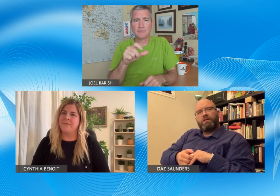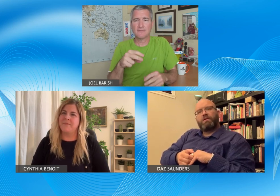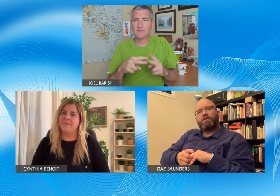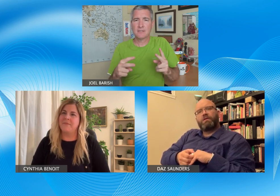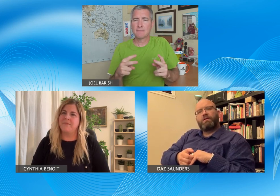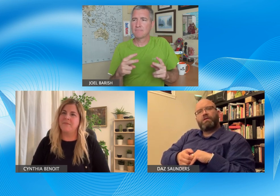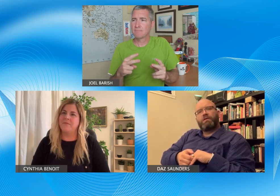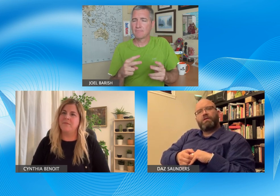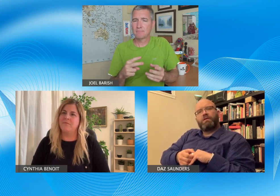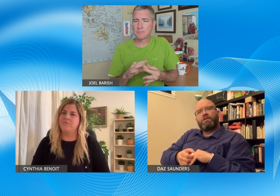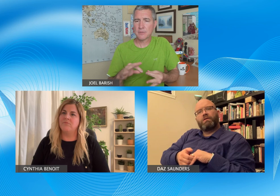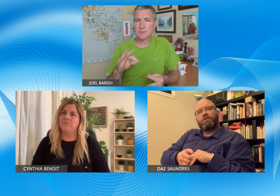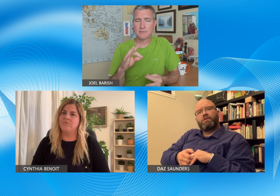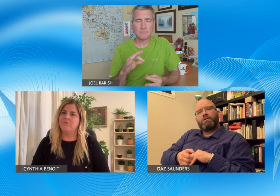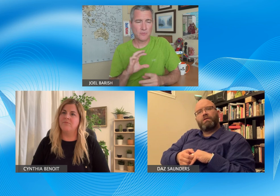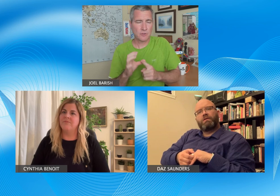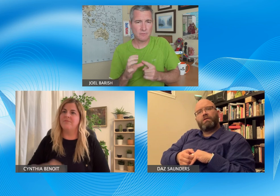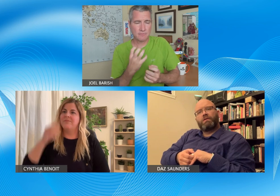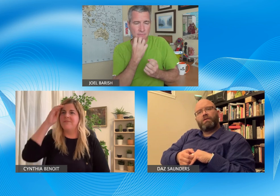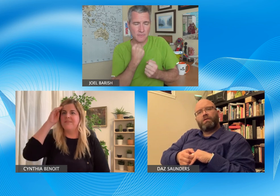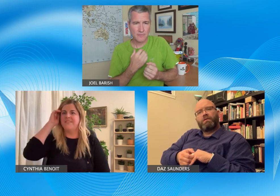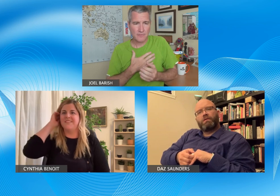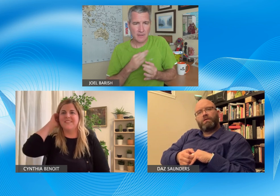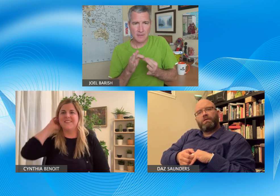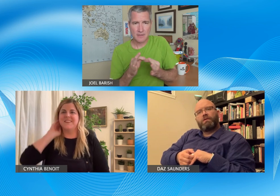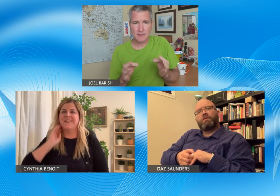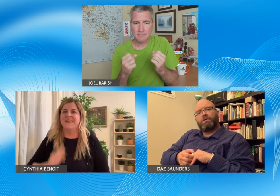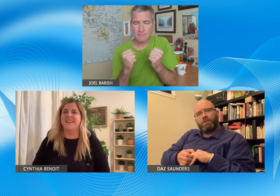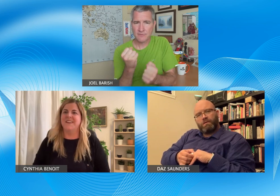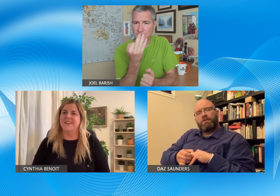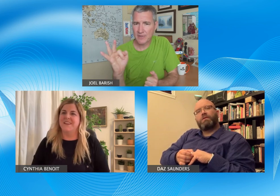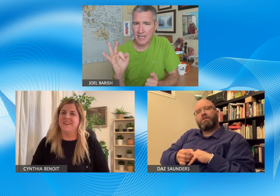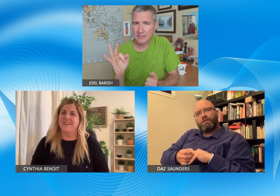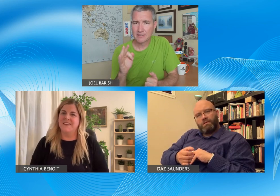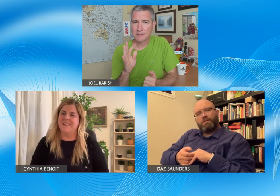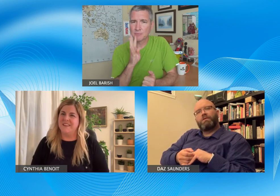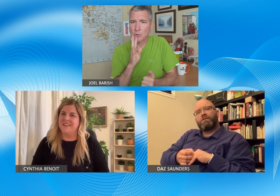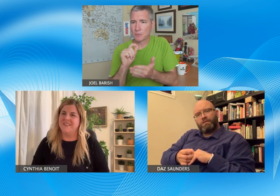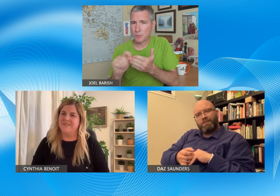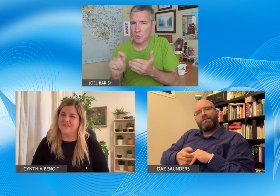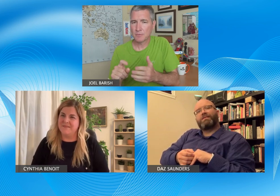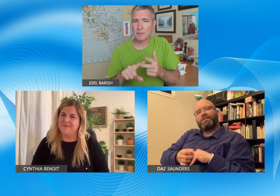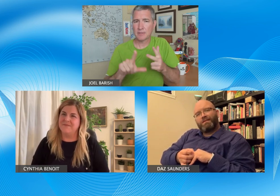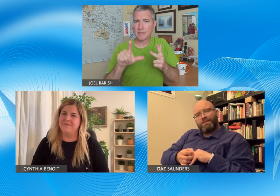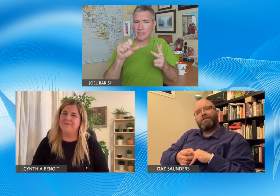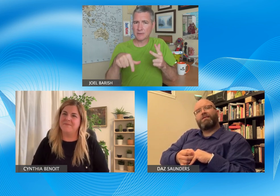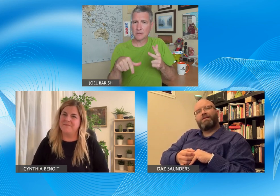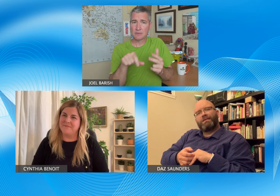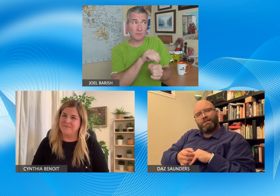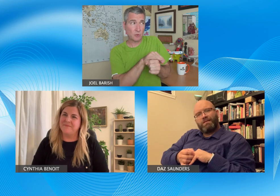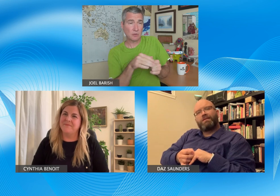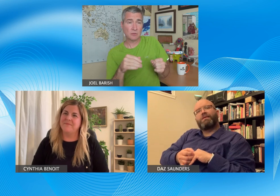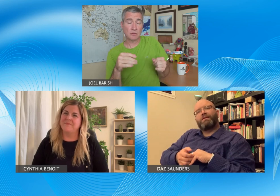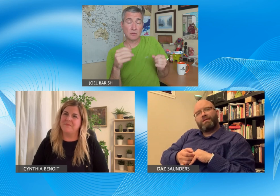I noted that LSQ is inspired by its French roots and culture. There’s lots of patriotism within LSQ.